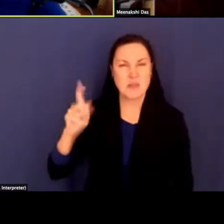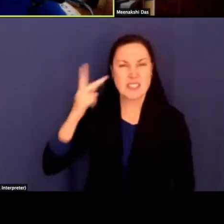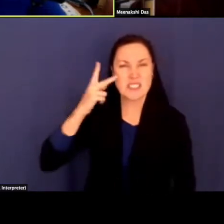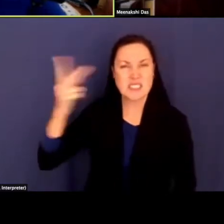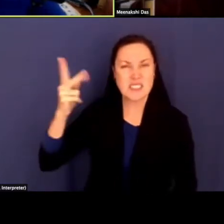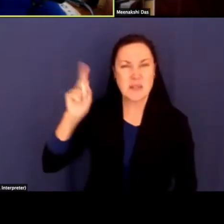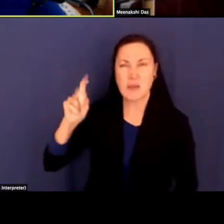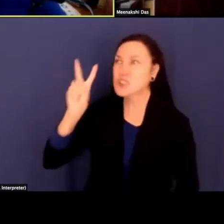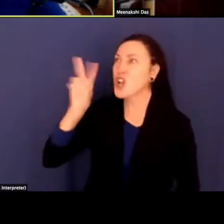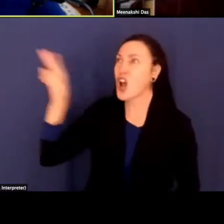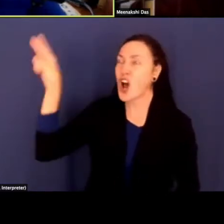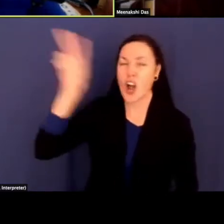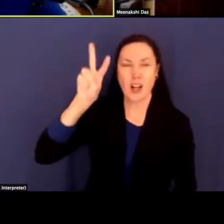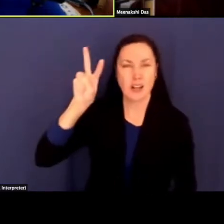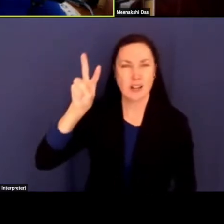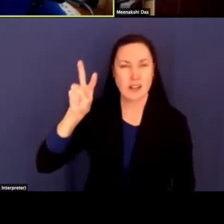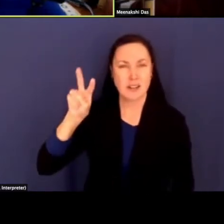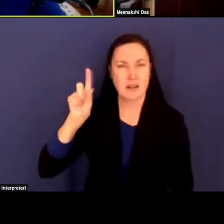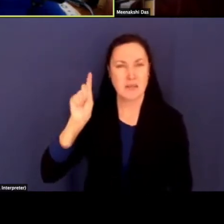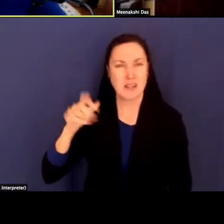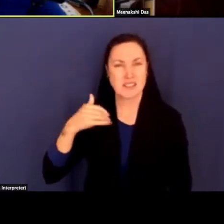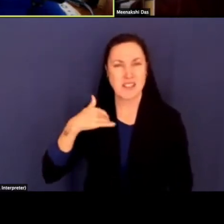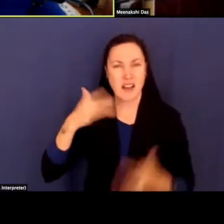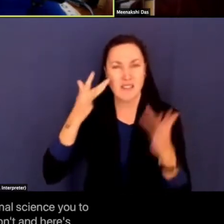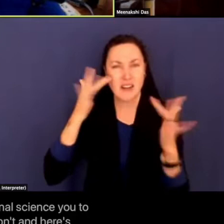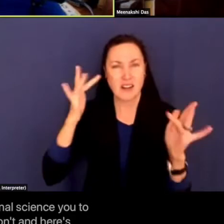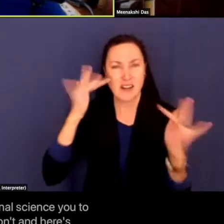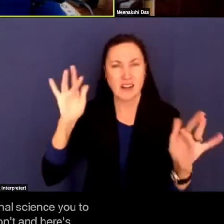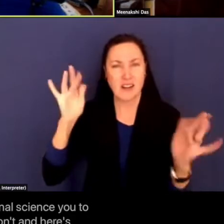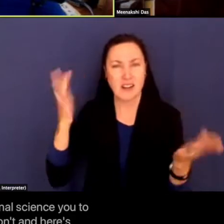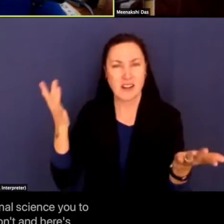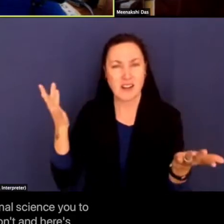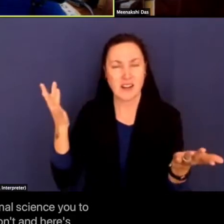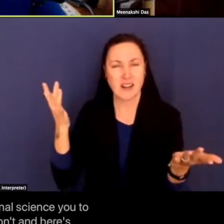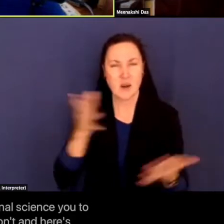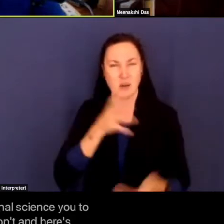excellent research but it is just a different way of interacting with the data.